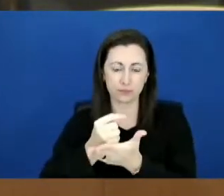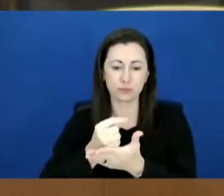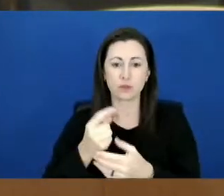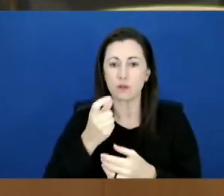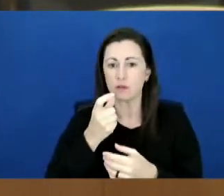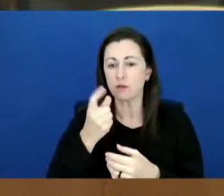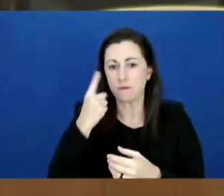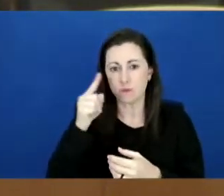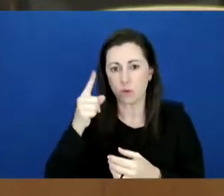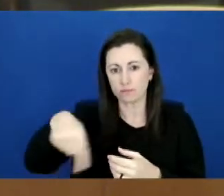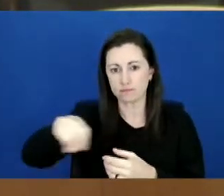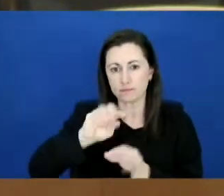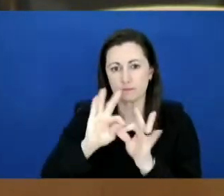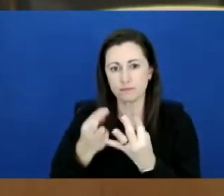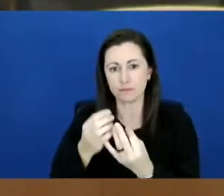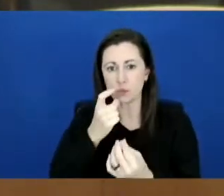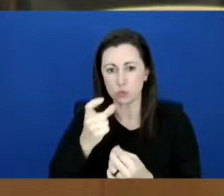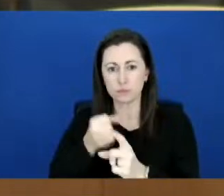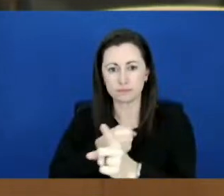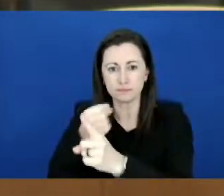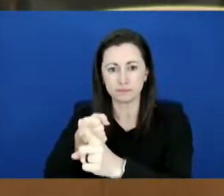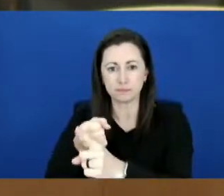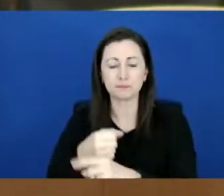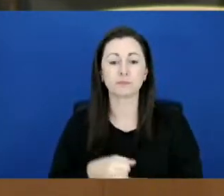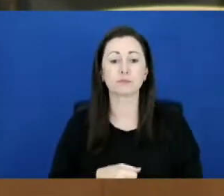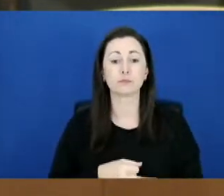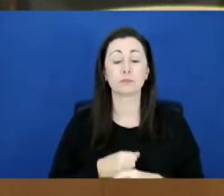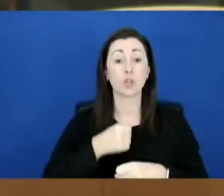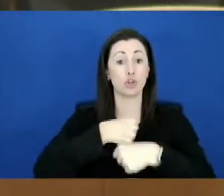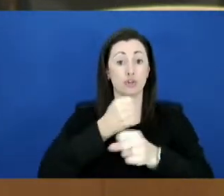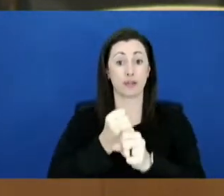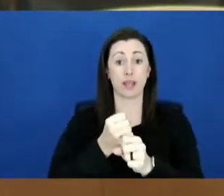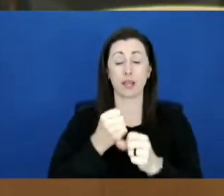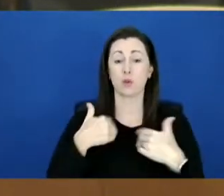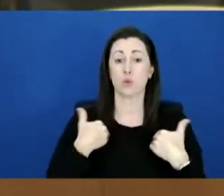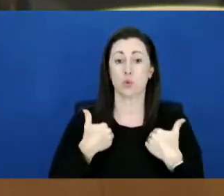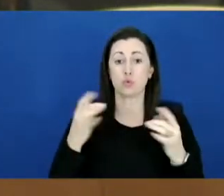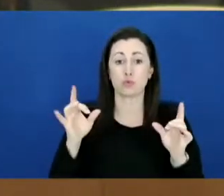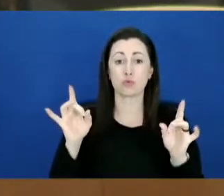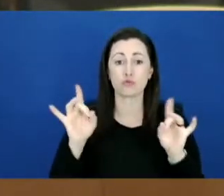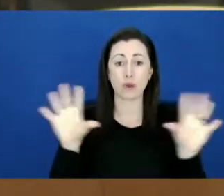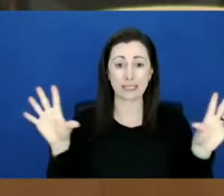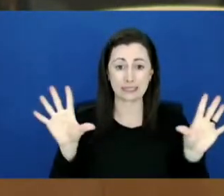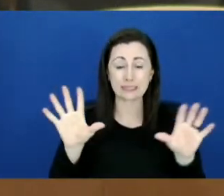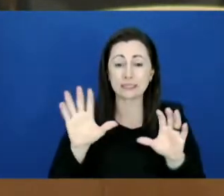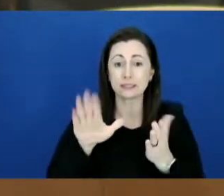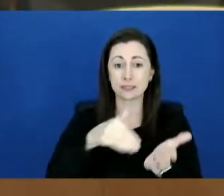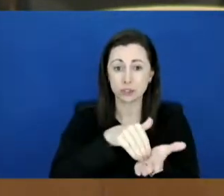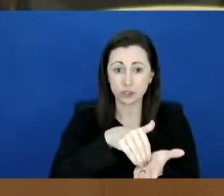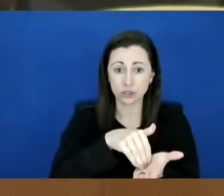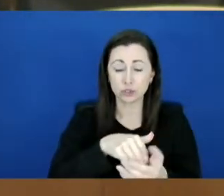SERVICES, EXPANDING ACCESS TO DOMESTIC VIOLENCE TREATMENT, FOR